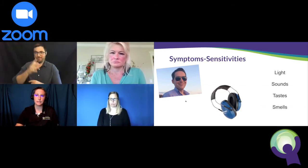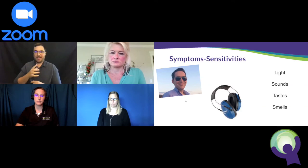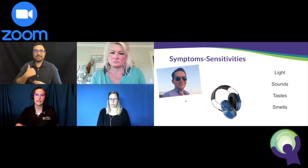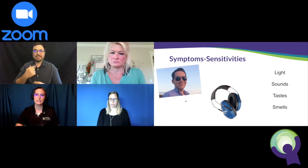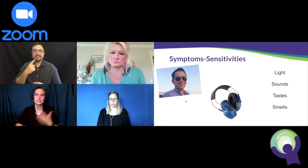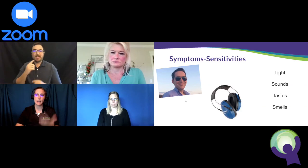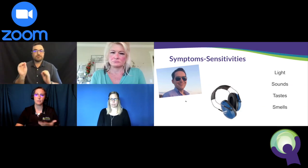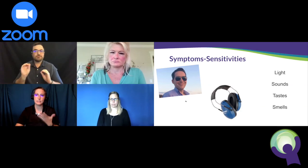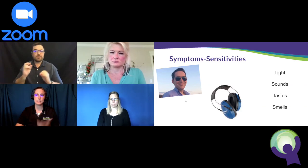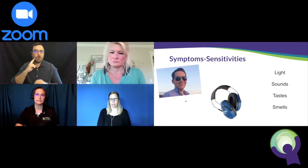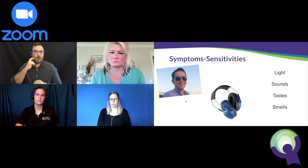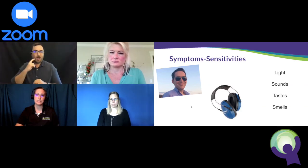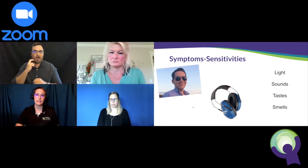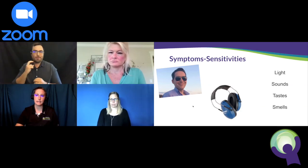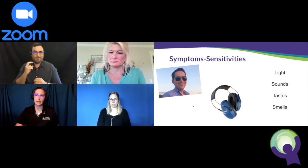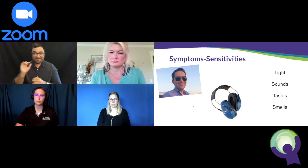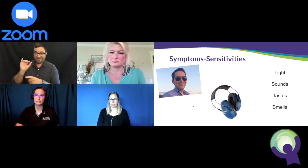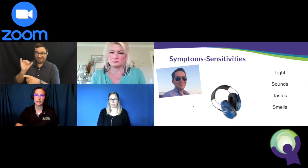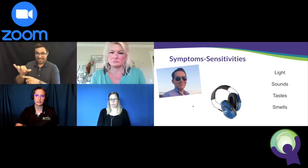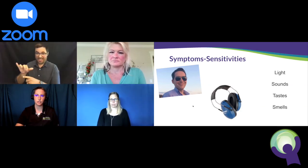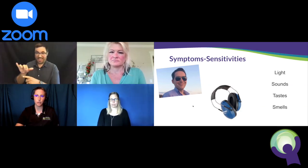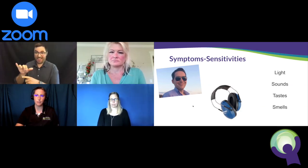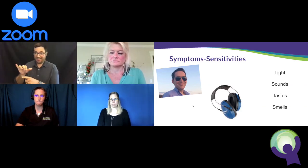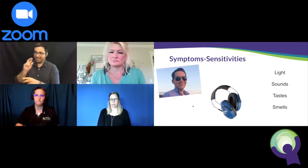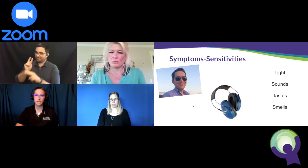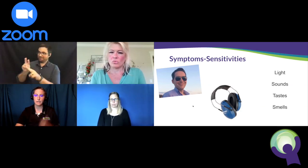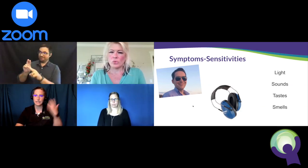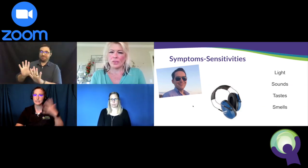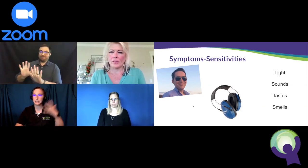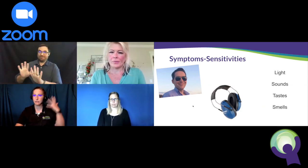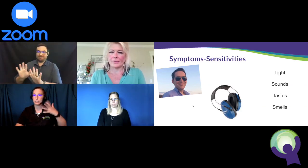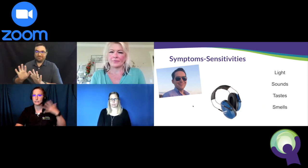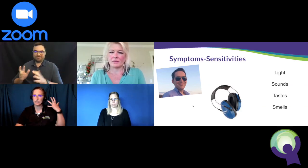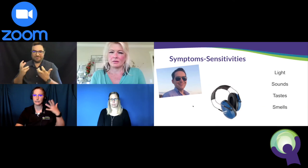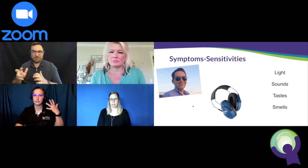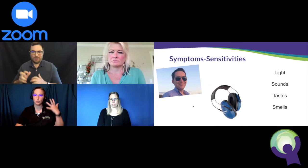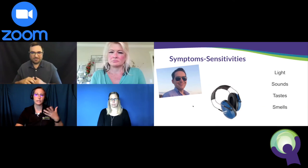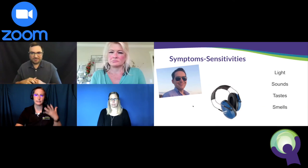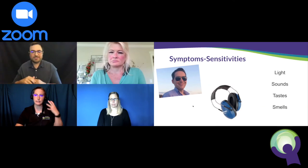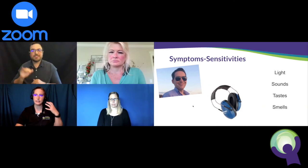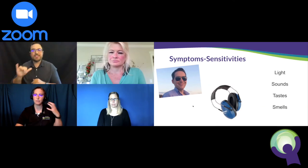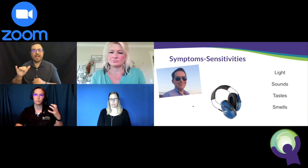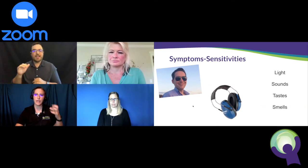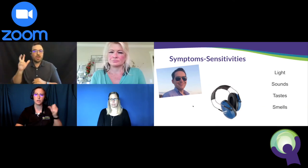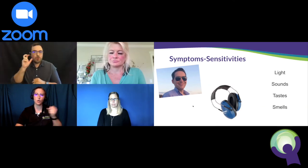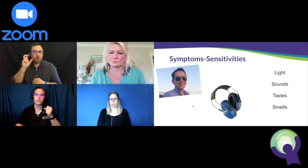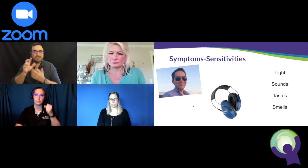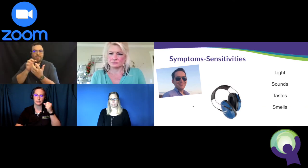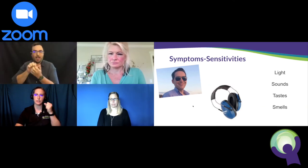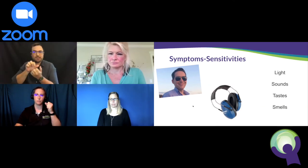because that was a sensitivity that he had, was not to chew gum. It was a noise...that noise